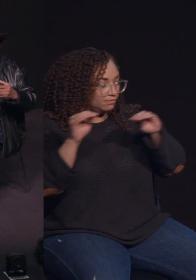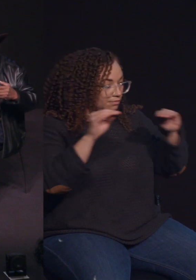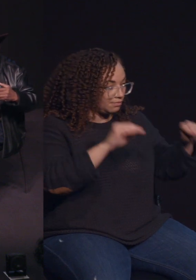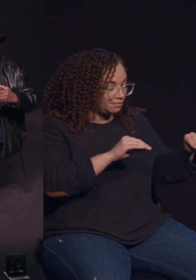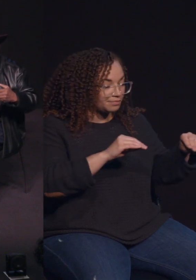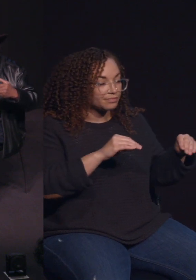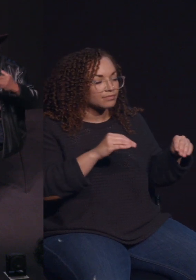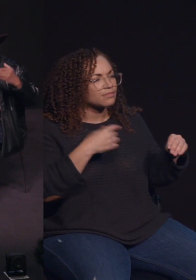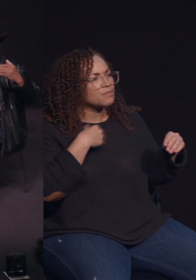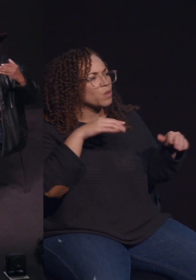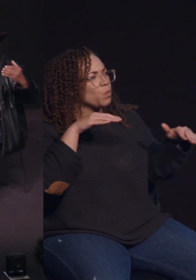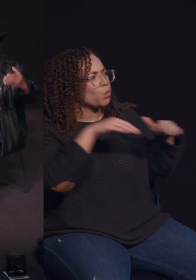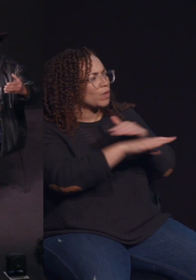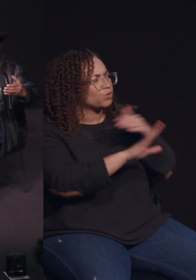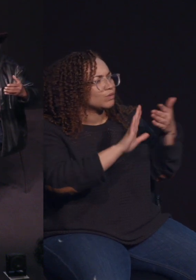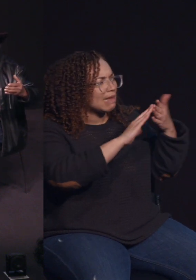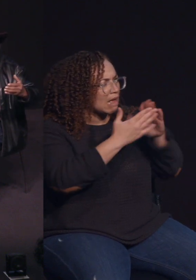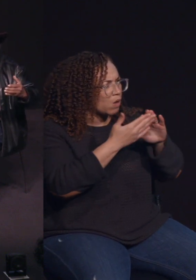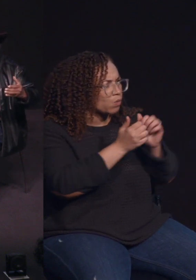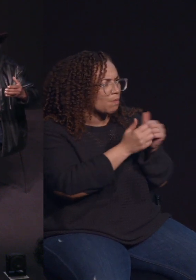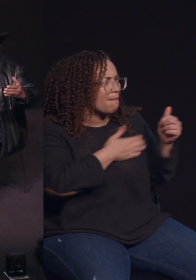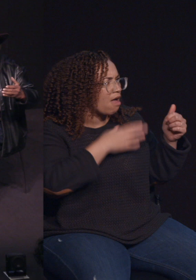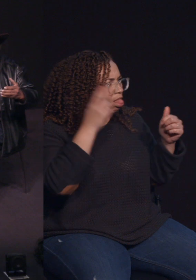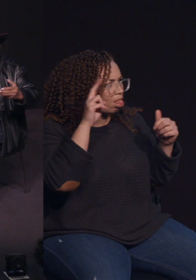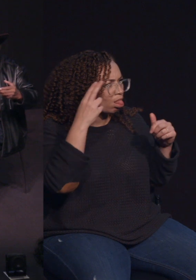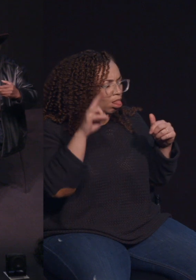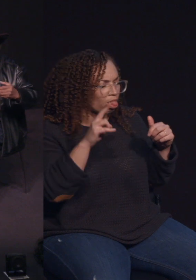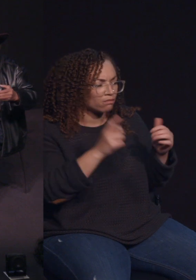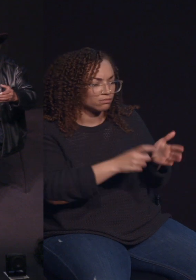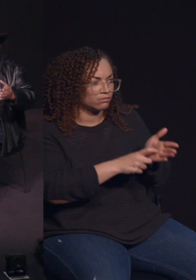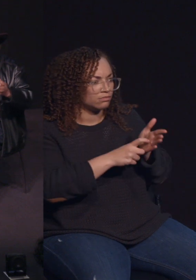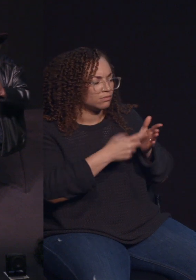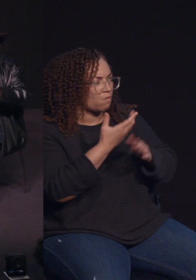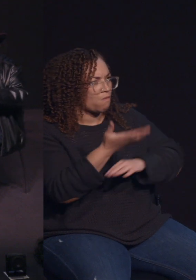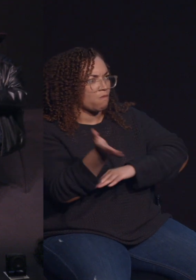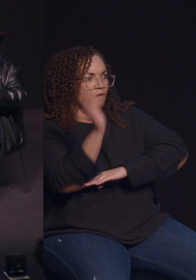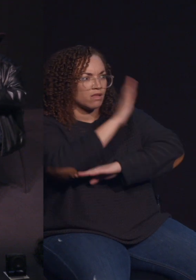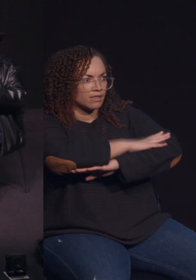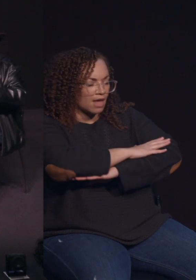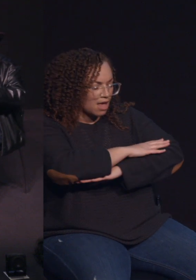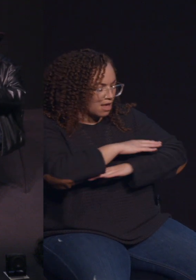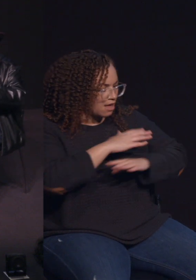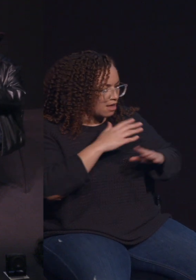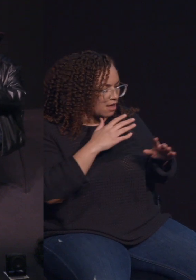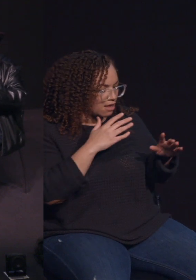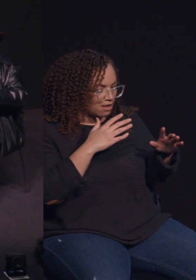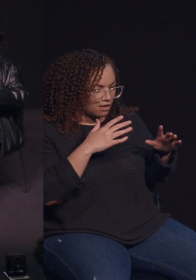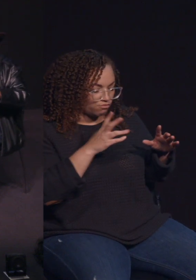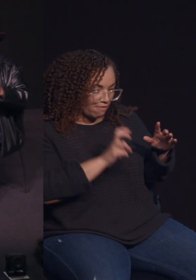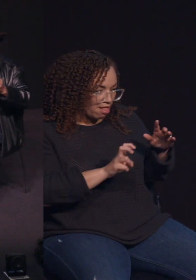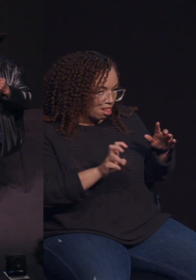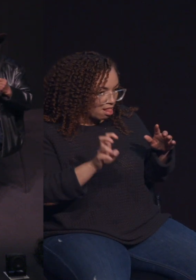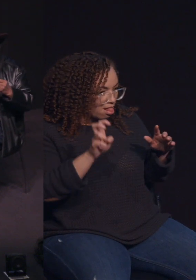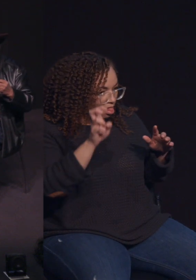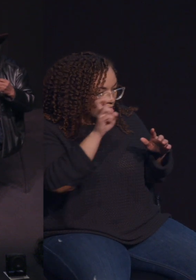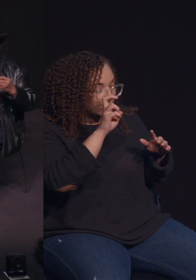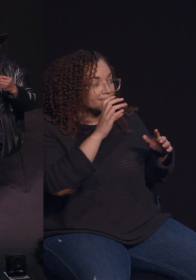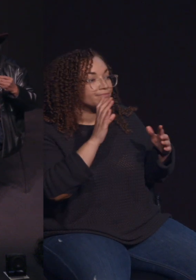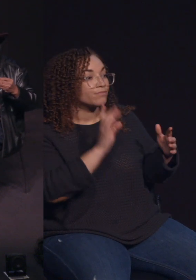Like I said, it took us a whole half a day to get there. We gets there, he weighs it up. Man gives him a piece of paper and then he takes it over to the